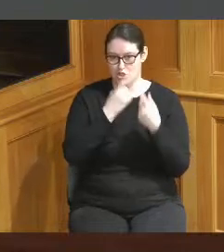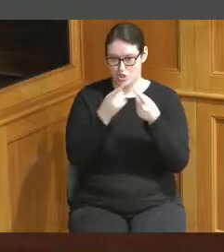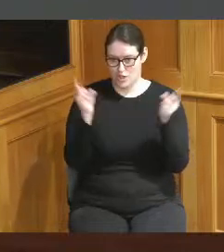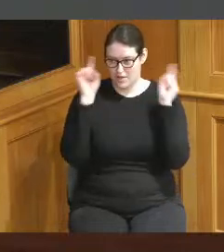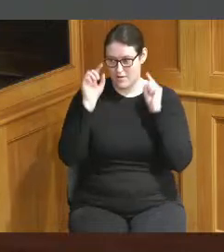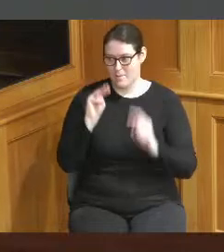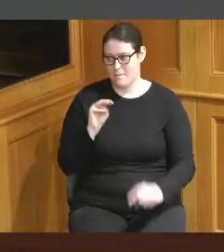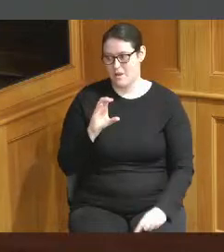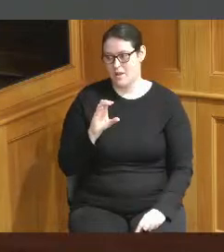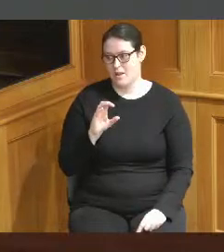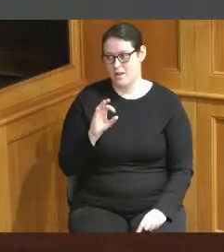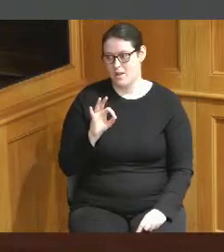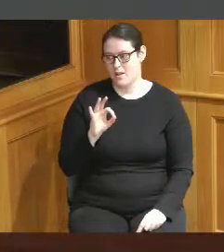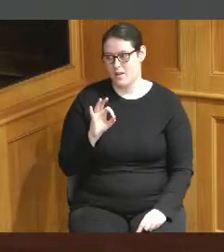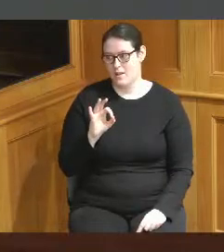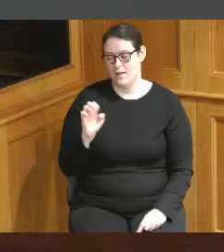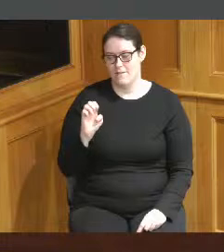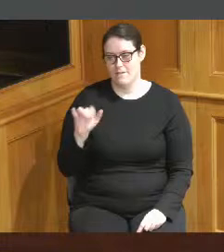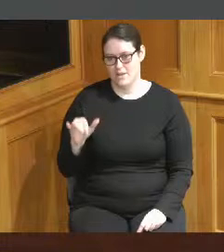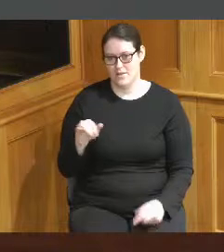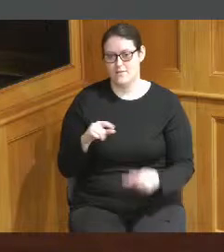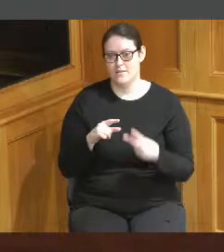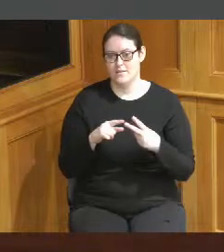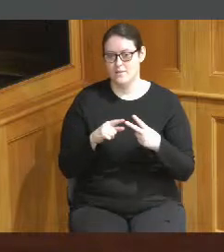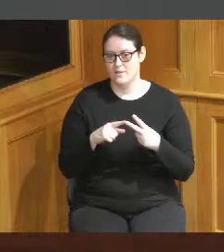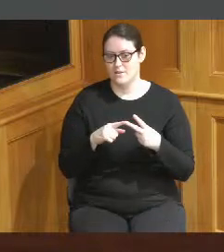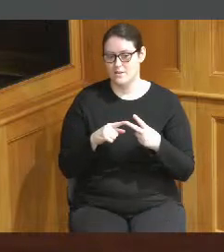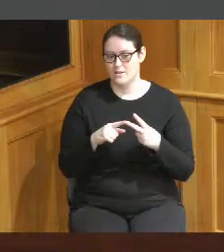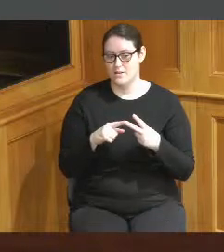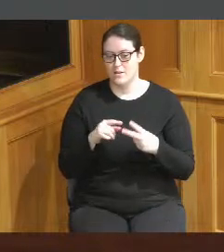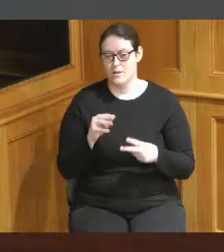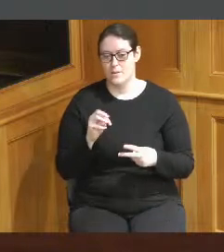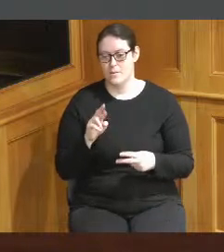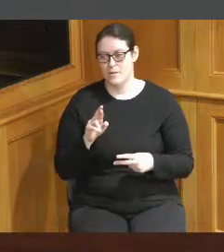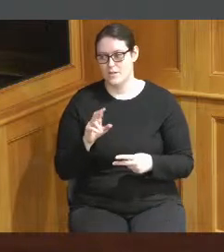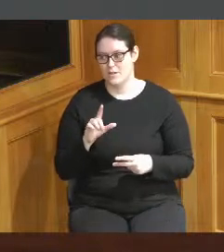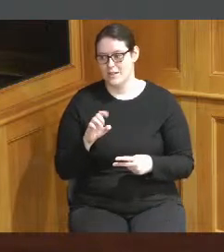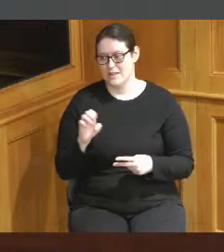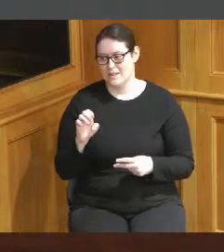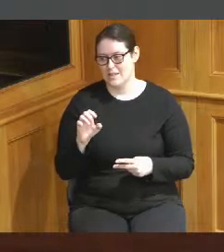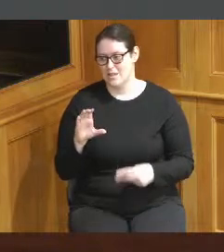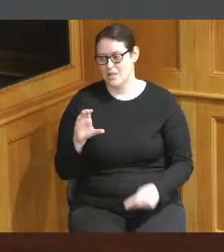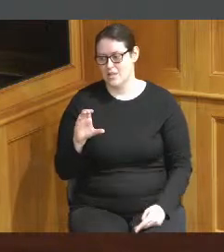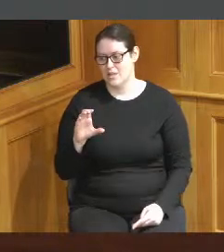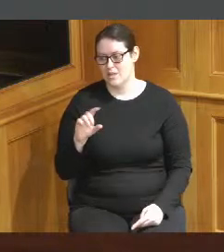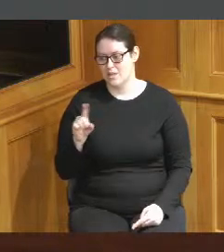as we're making all these adjustments I don't want any kid in our care not being able to graduate